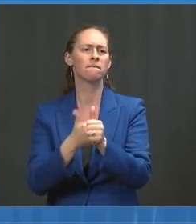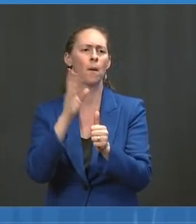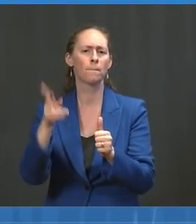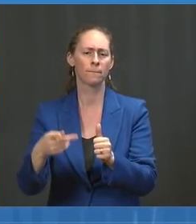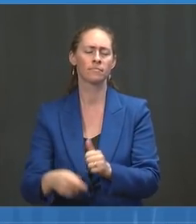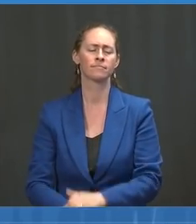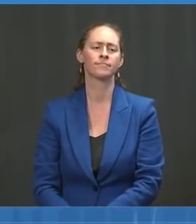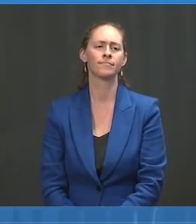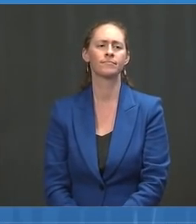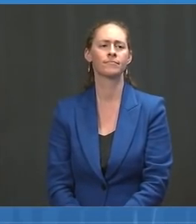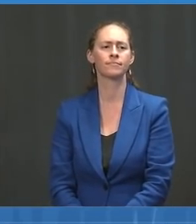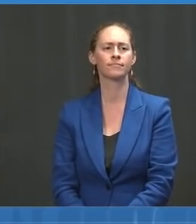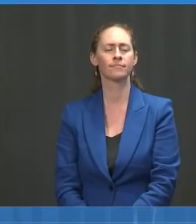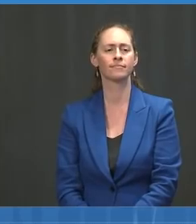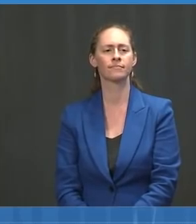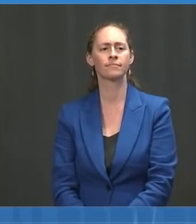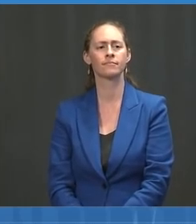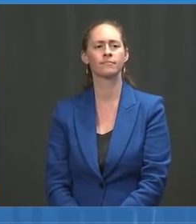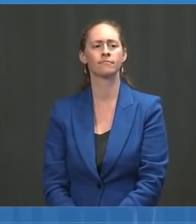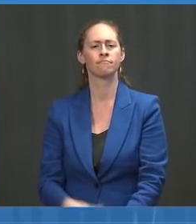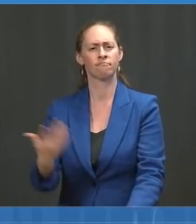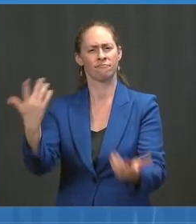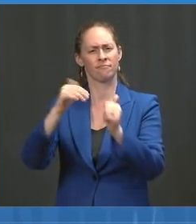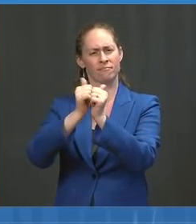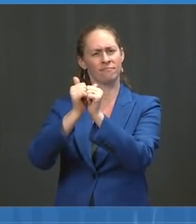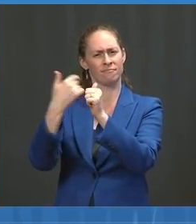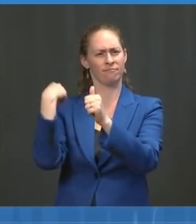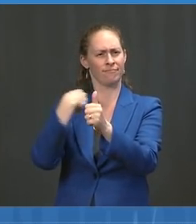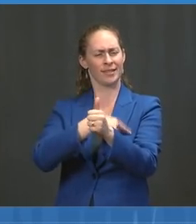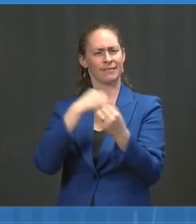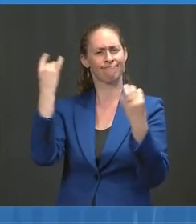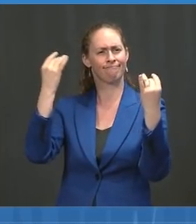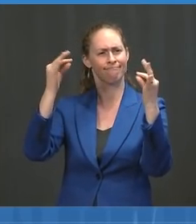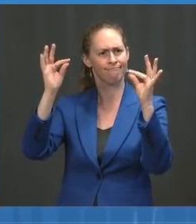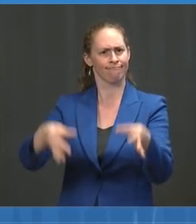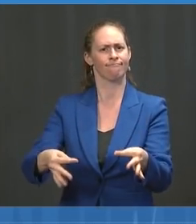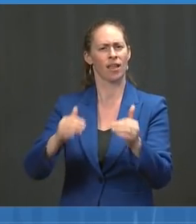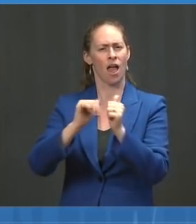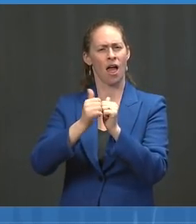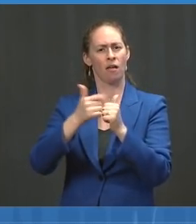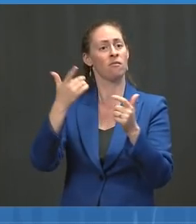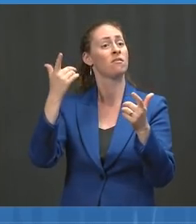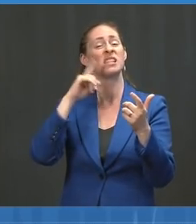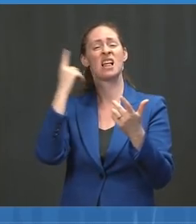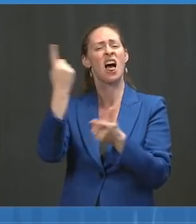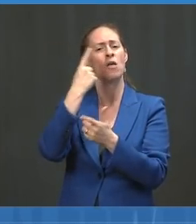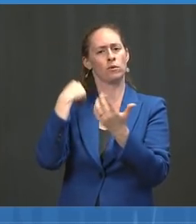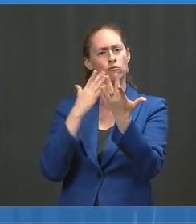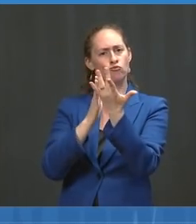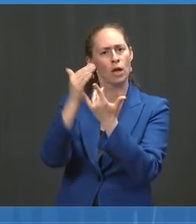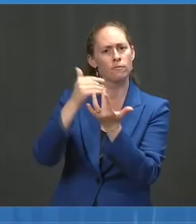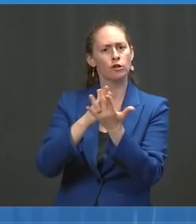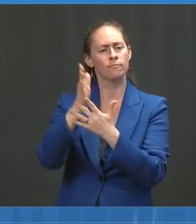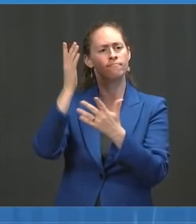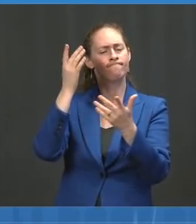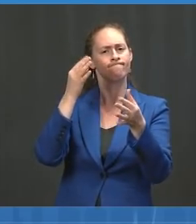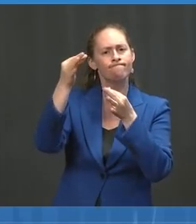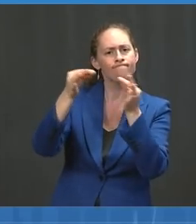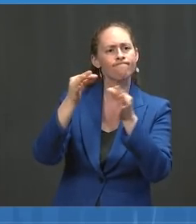making was the commitment to transparency. If you recall, we had been saying -- myself, Dr. Fauci, Dr. Walensky, Dr. Collins,